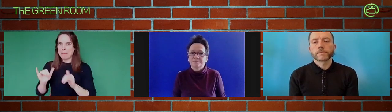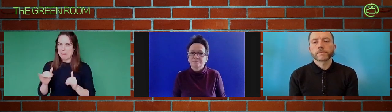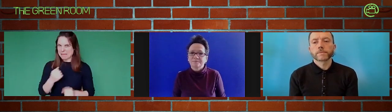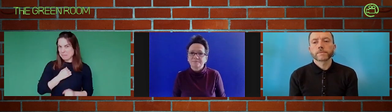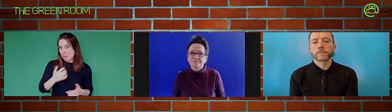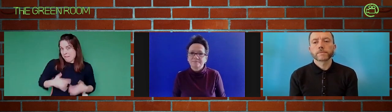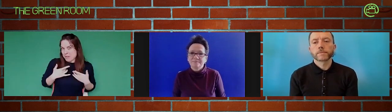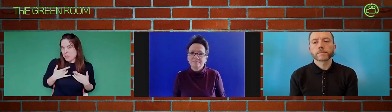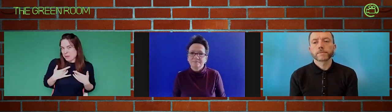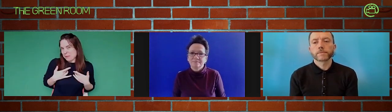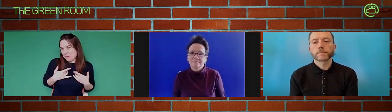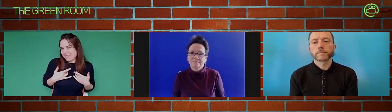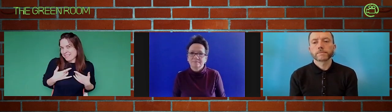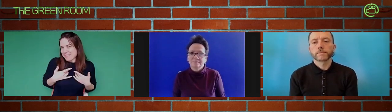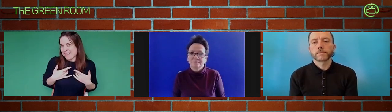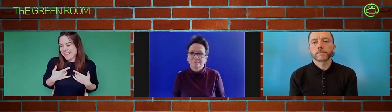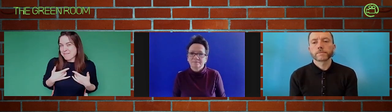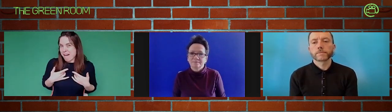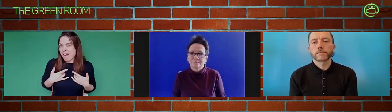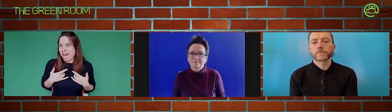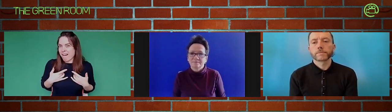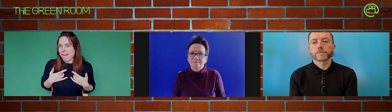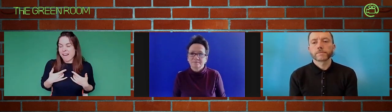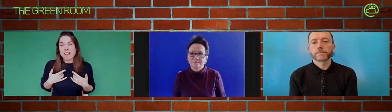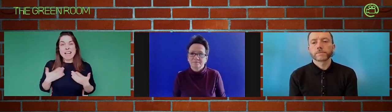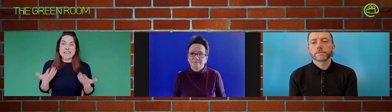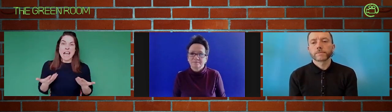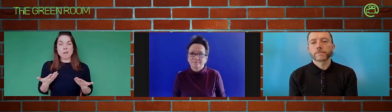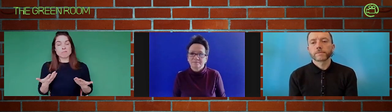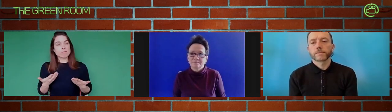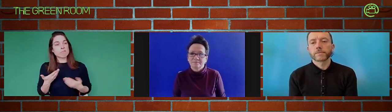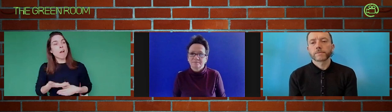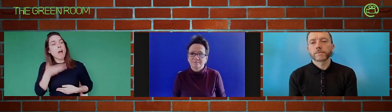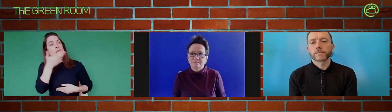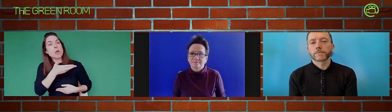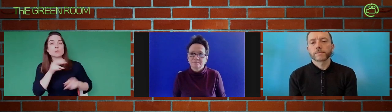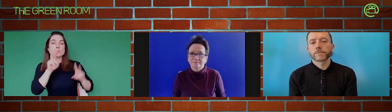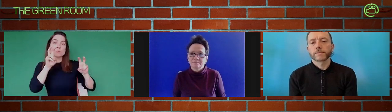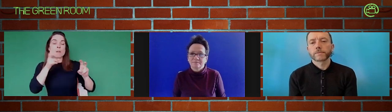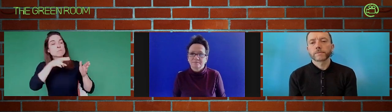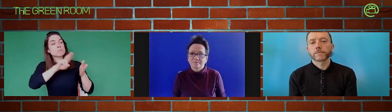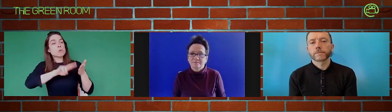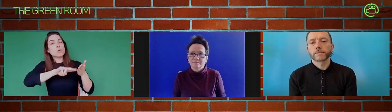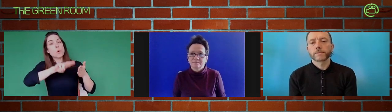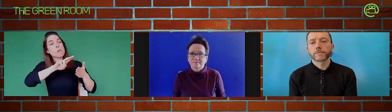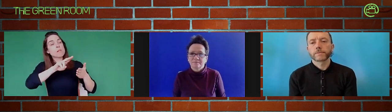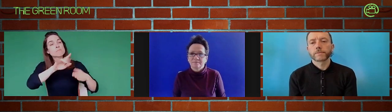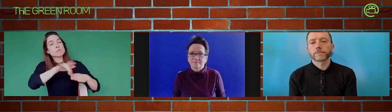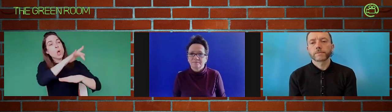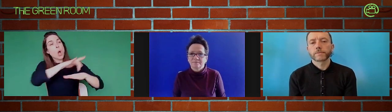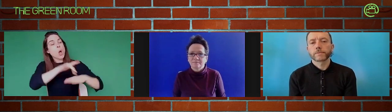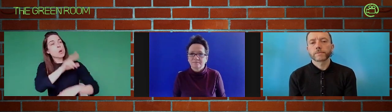when I go to a normal show now I find - I miss the deaf